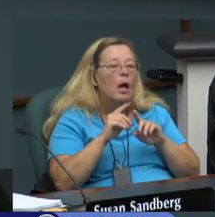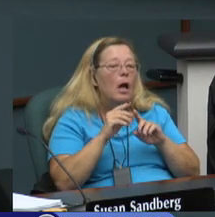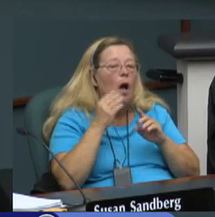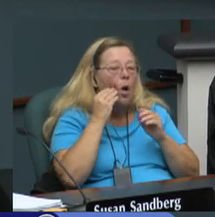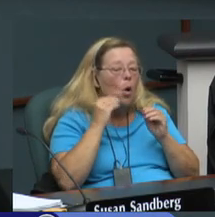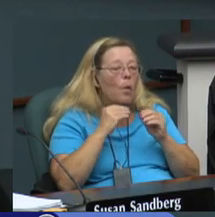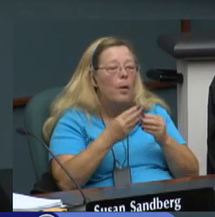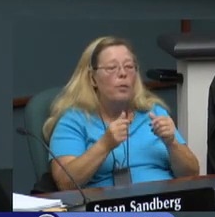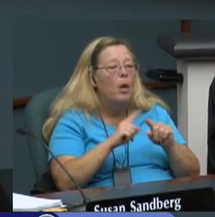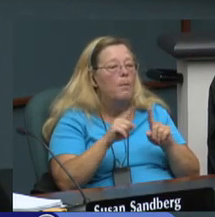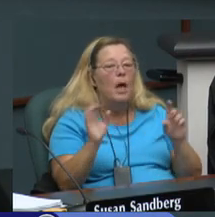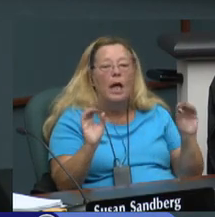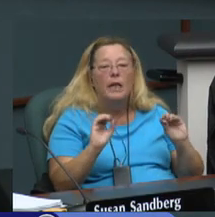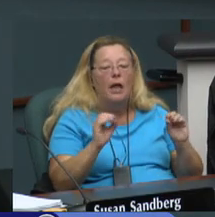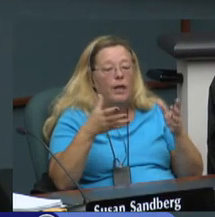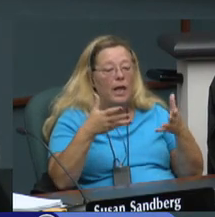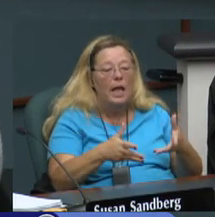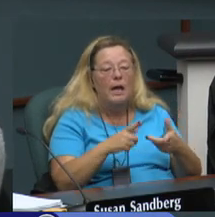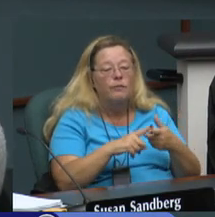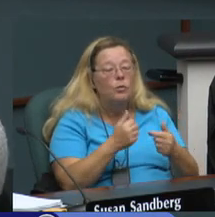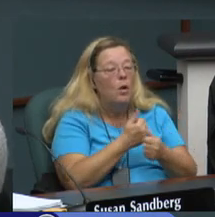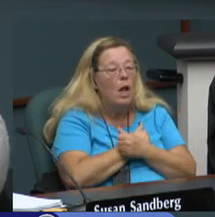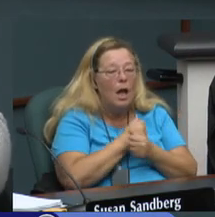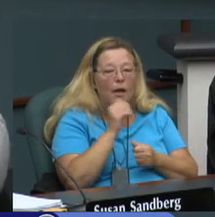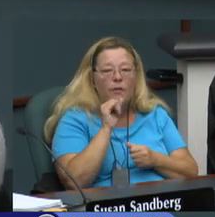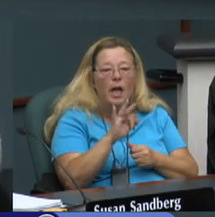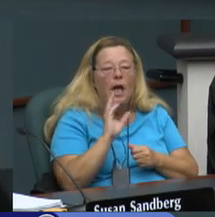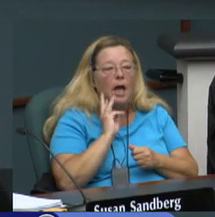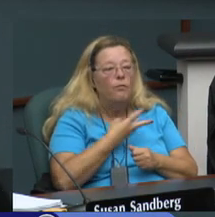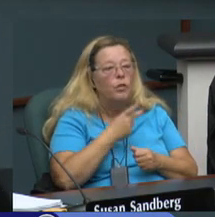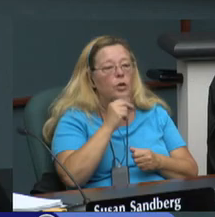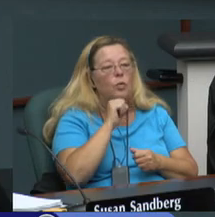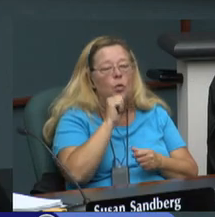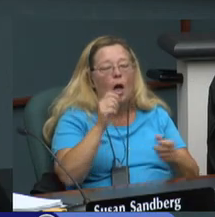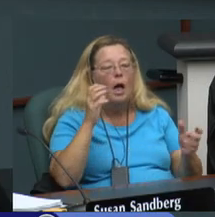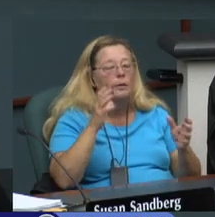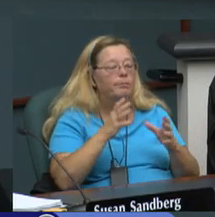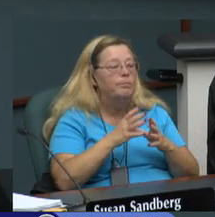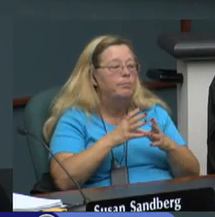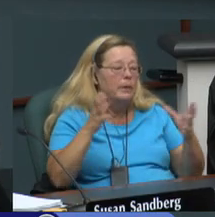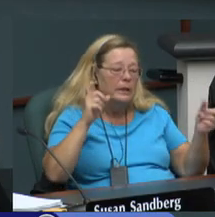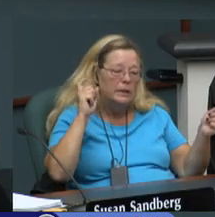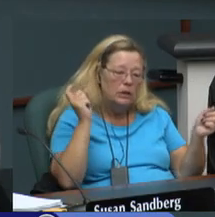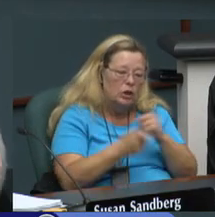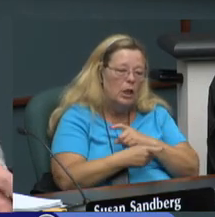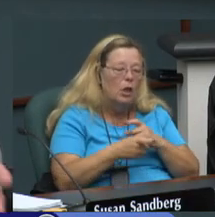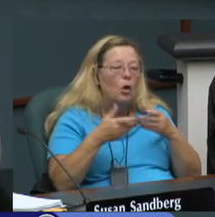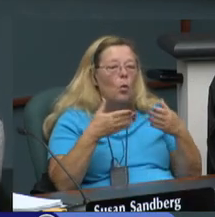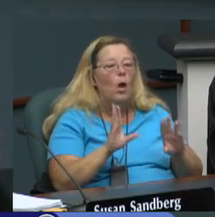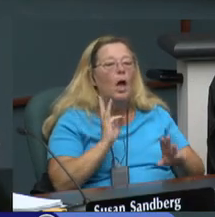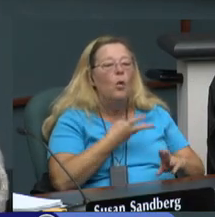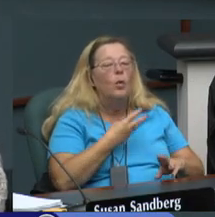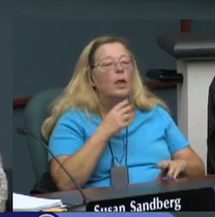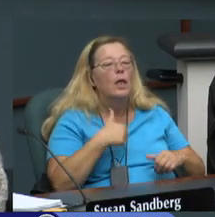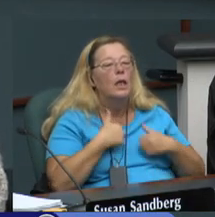be nothing left to love if we don't drastically change the way we live and I'm not toughs just talking about Bloomington I'm talking about everybody